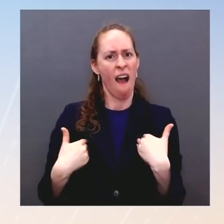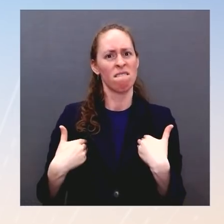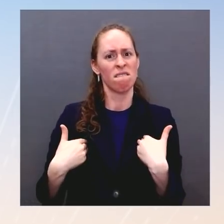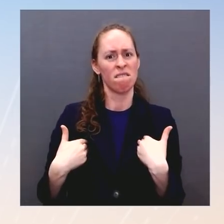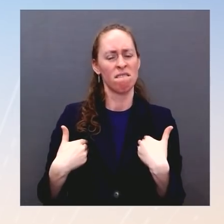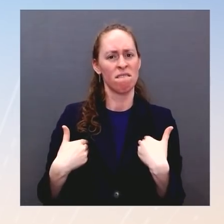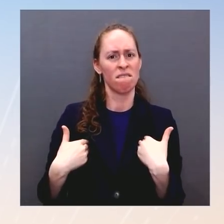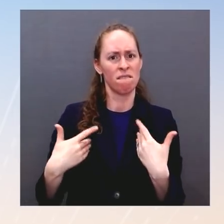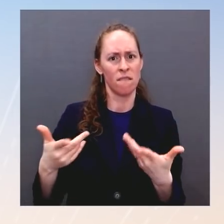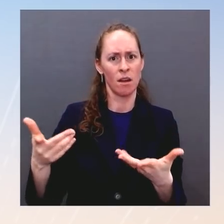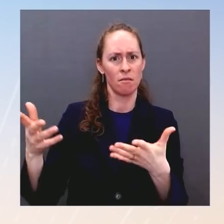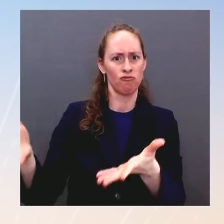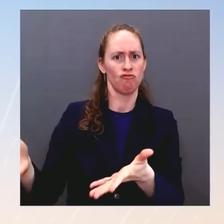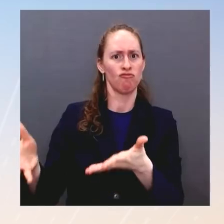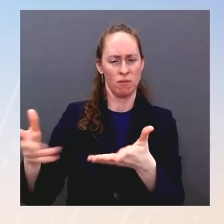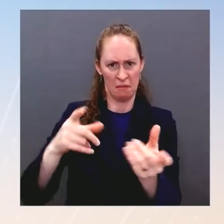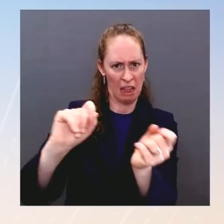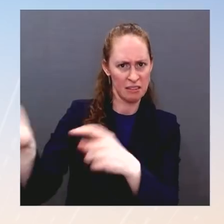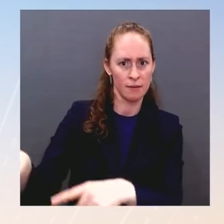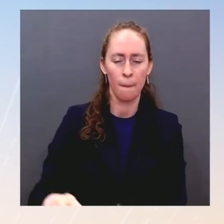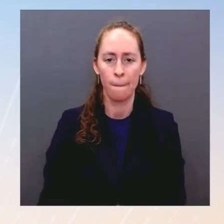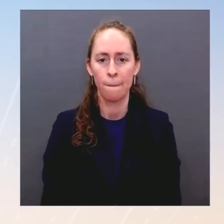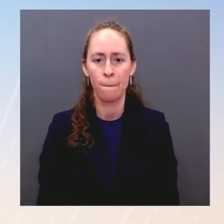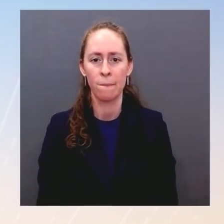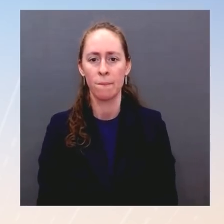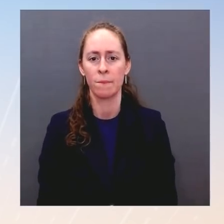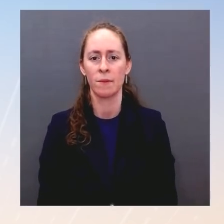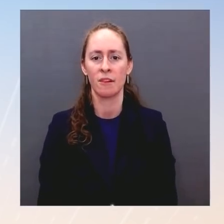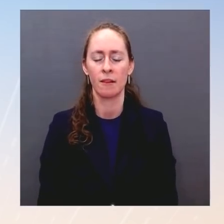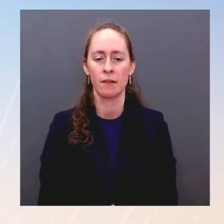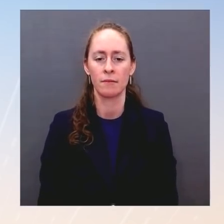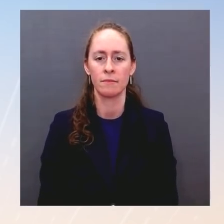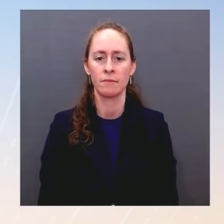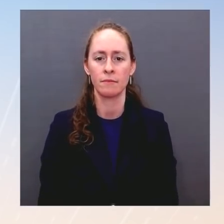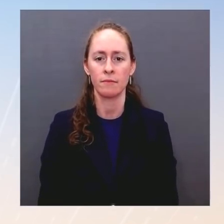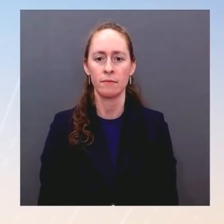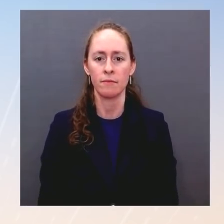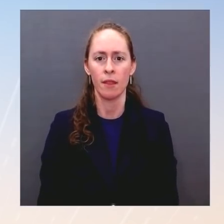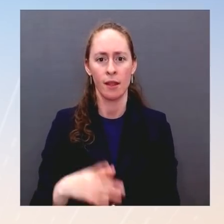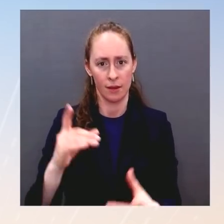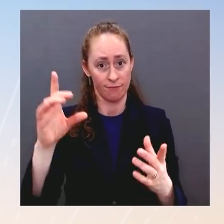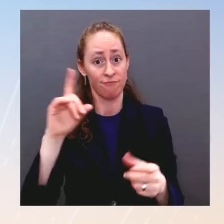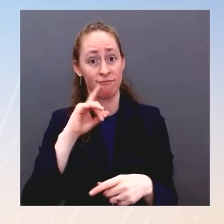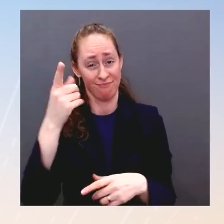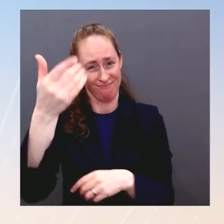And actually, his view is that this makes that case even stronger and diversifying the range